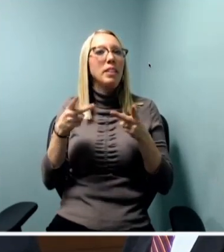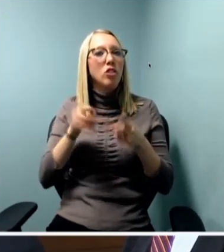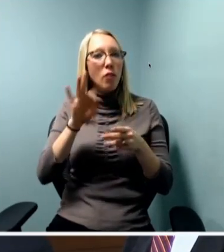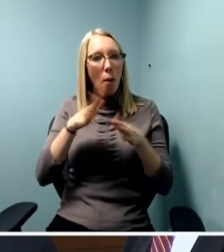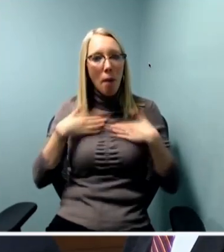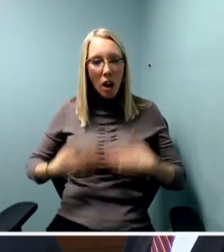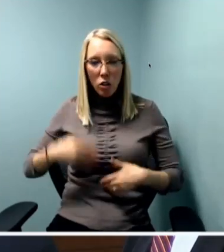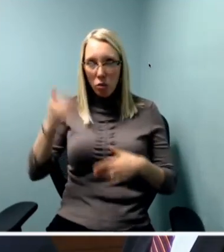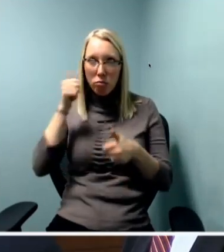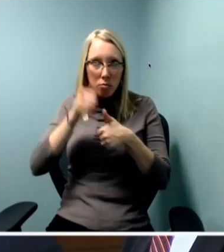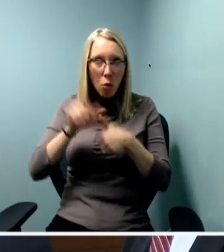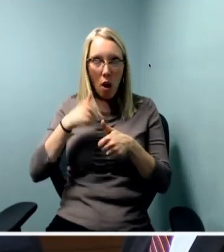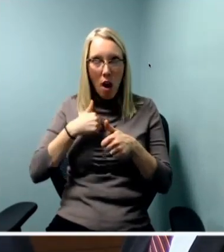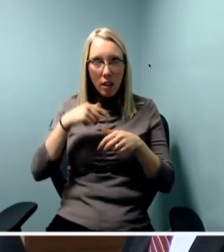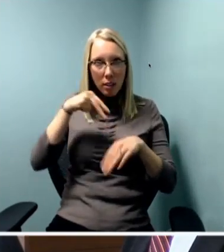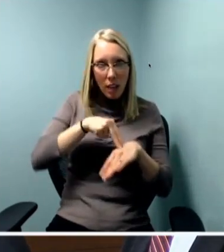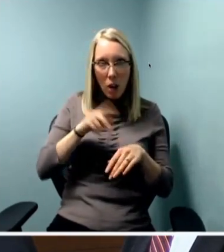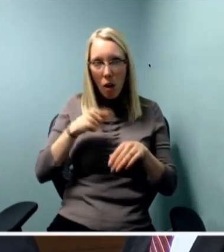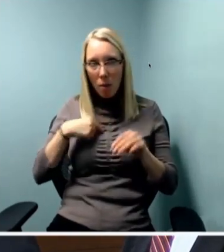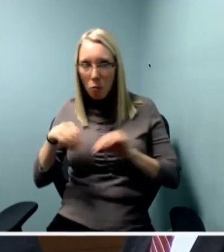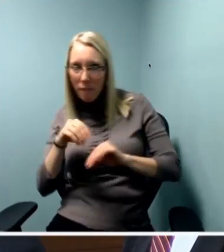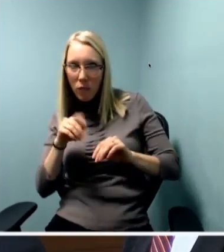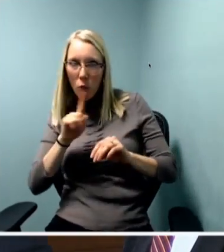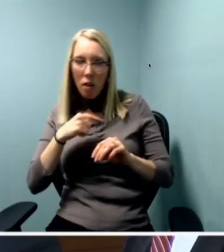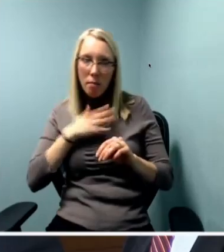But those are values and those are approaches, once again,